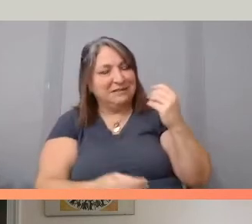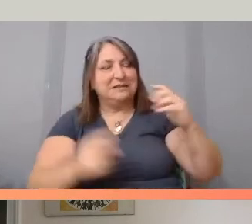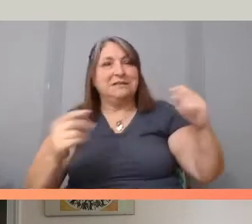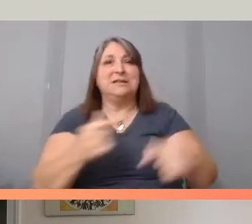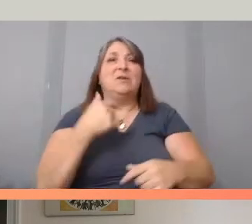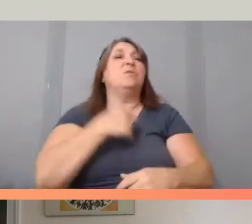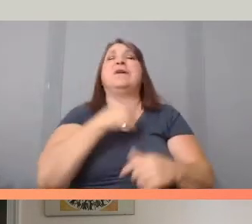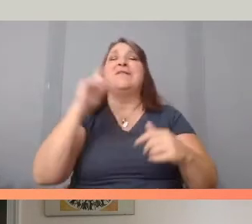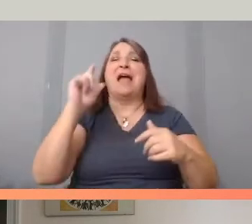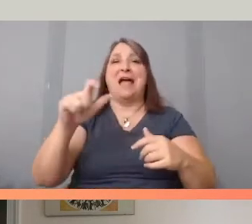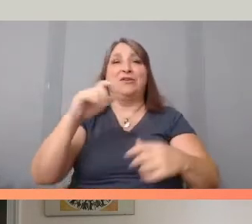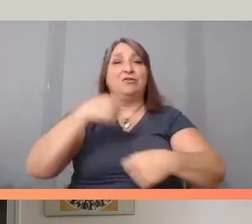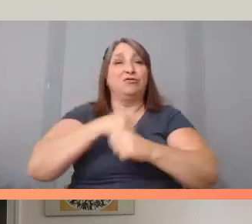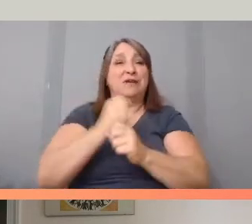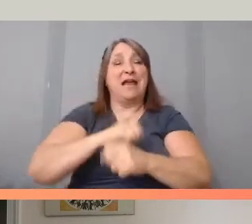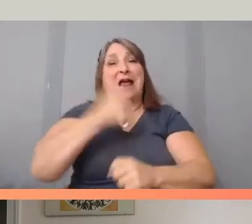different avenues such as,